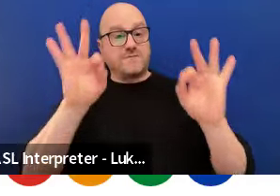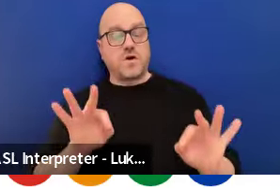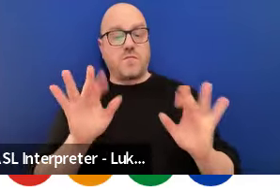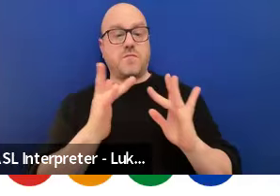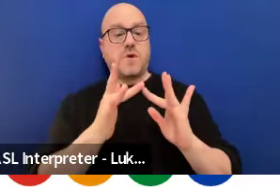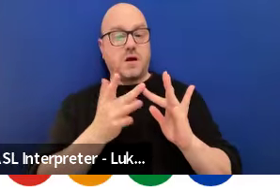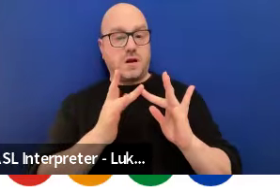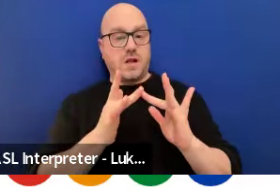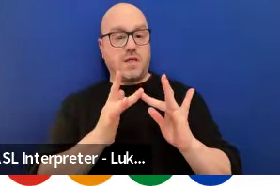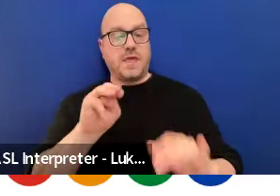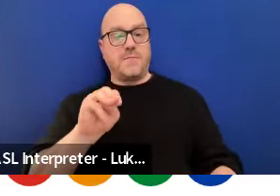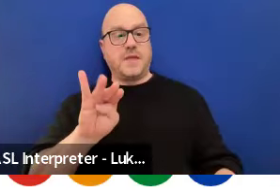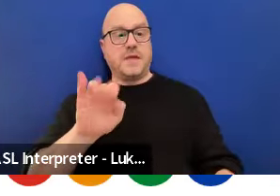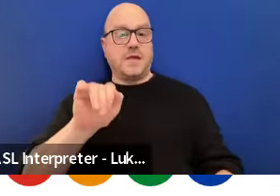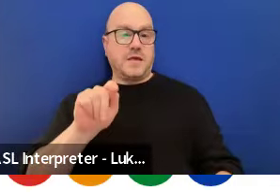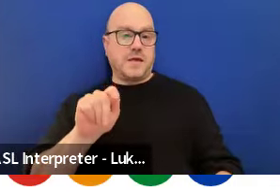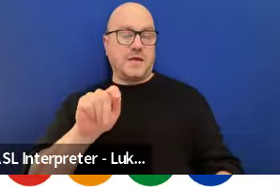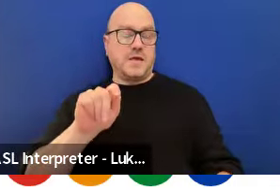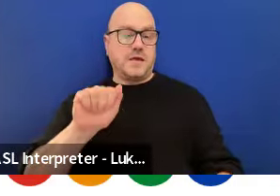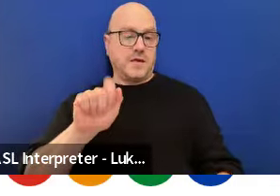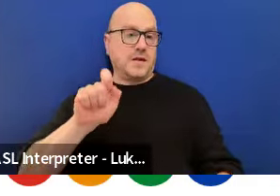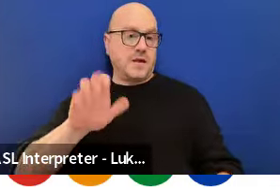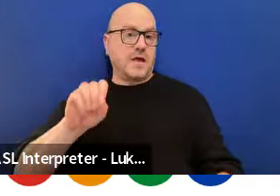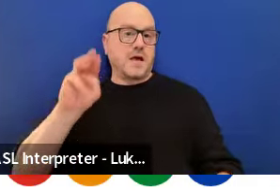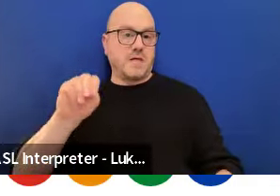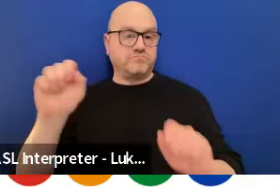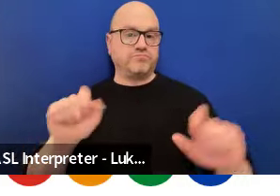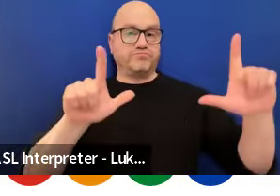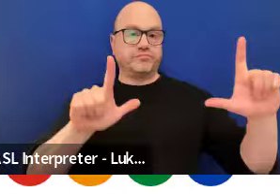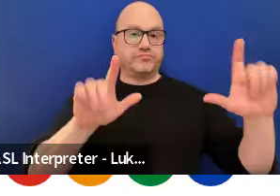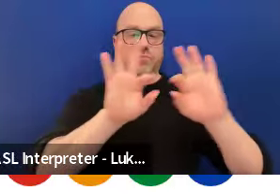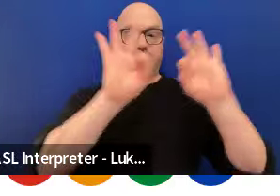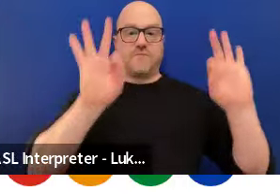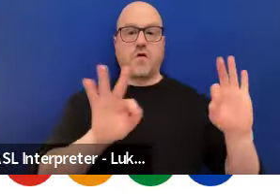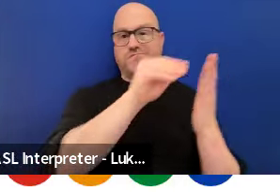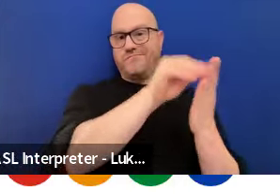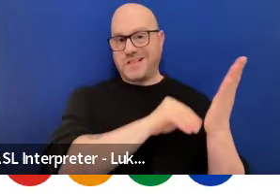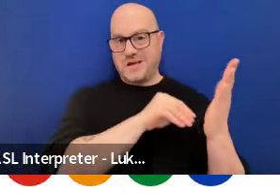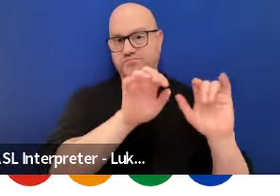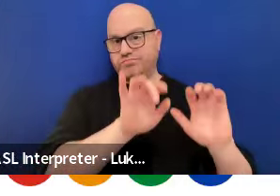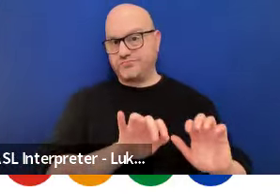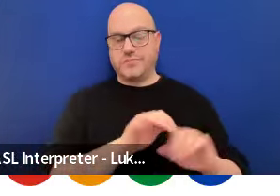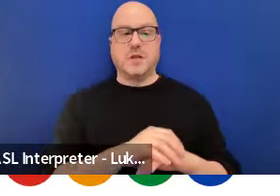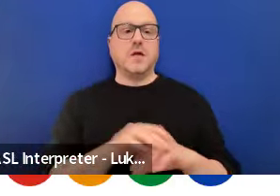YOU CAN ALSO REACH THEM BY FILLING OUT A CONTACT FORM ON LINE.